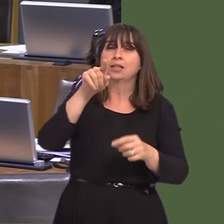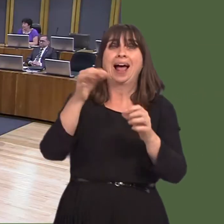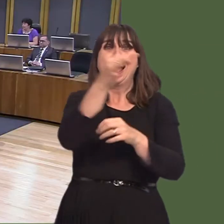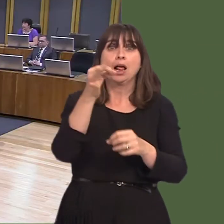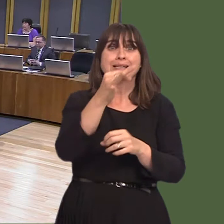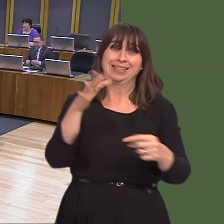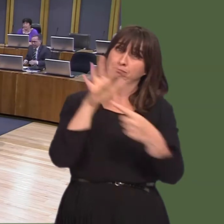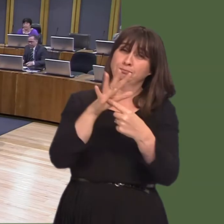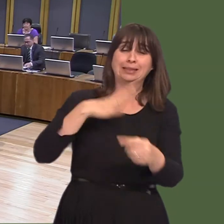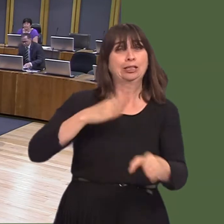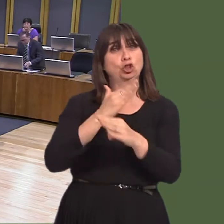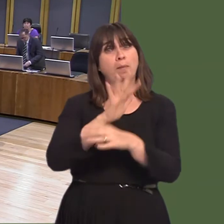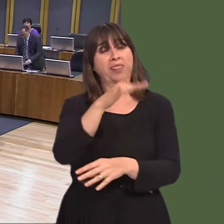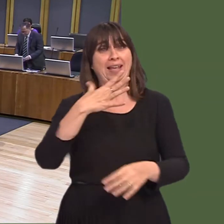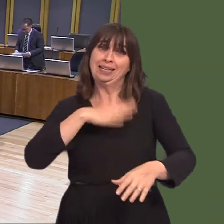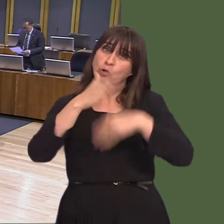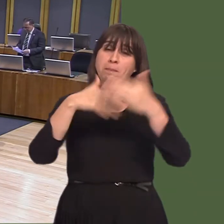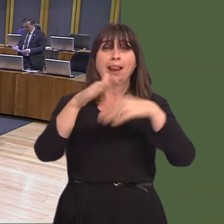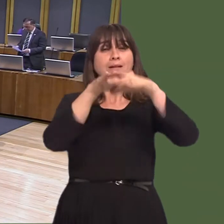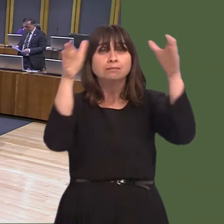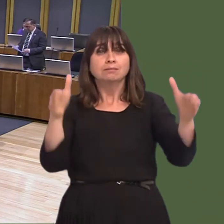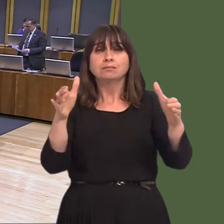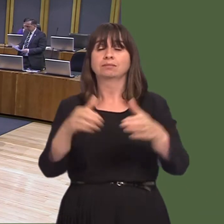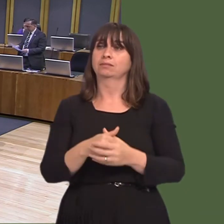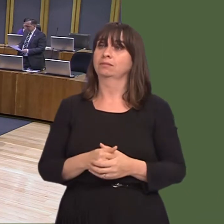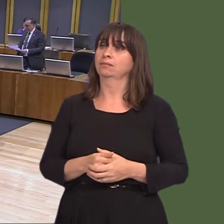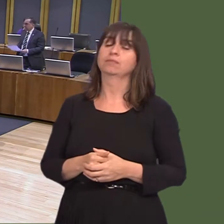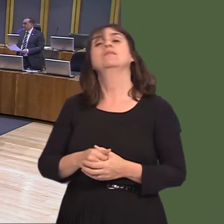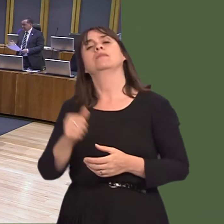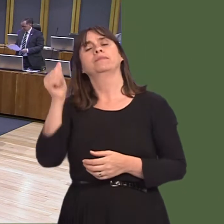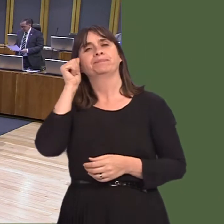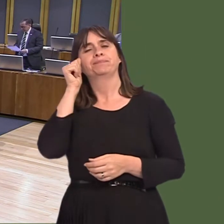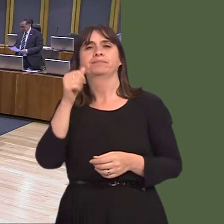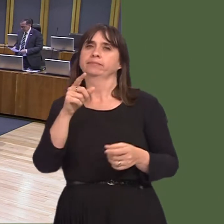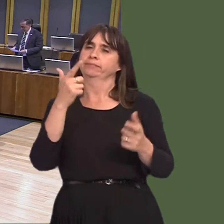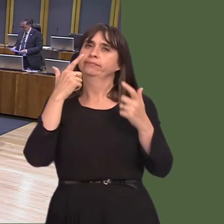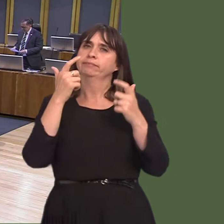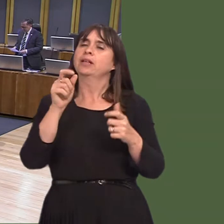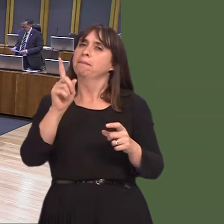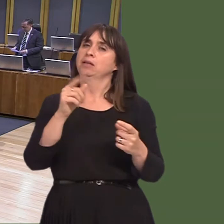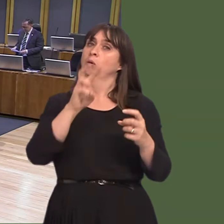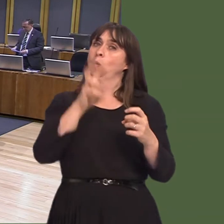David Melding AM: First Minister, radioactive waste management is a devolved issue, and